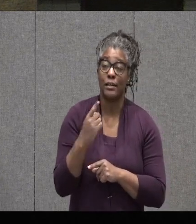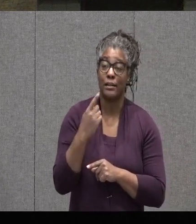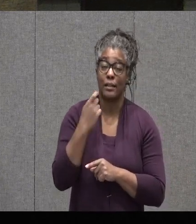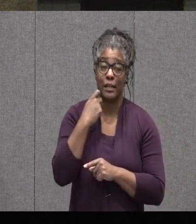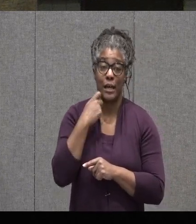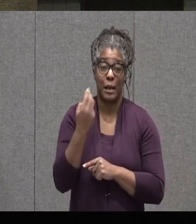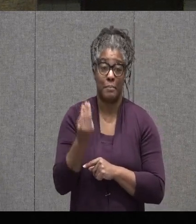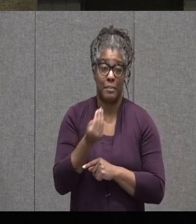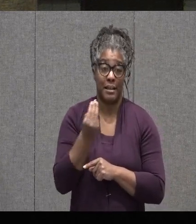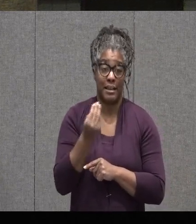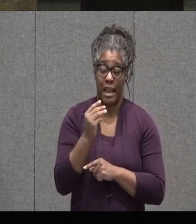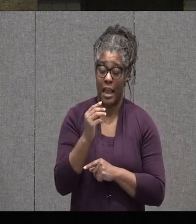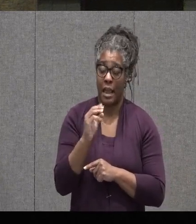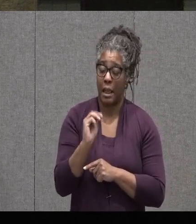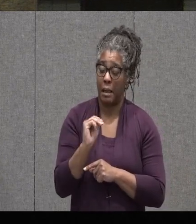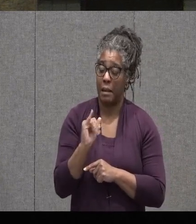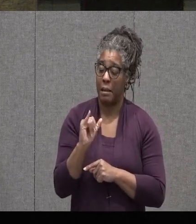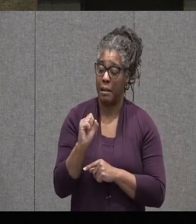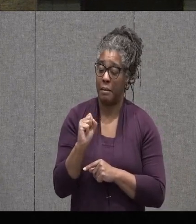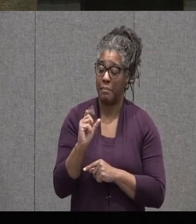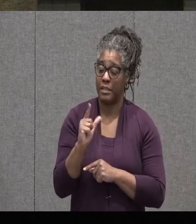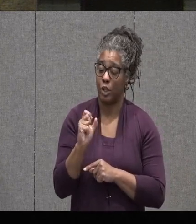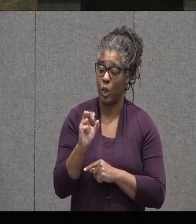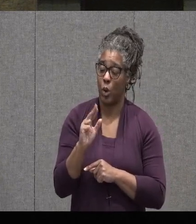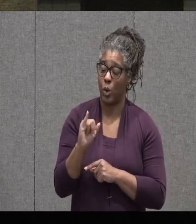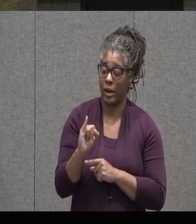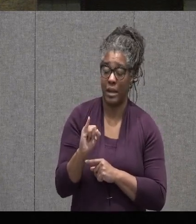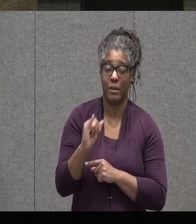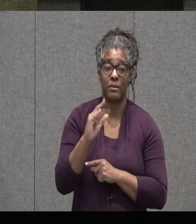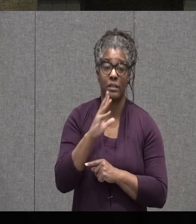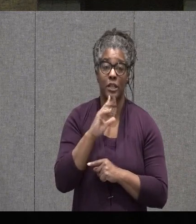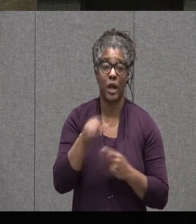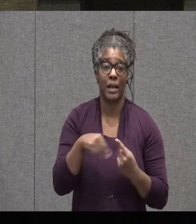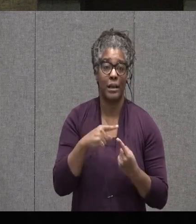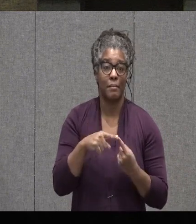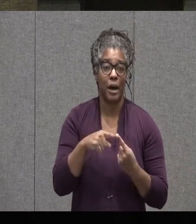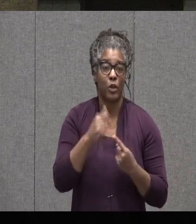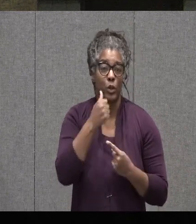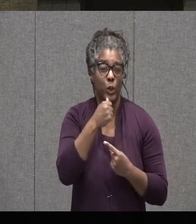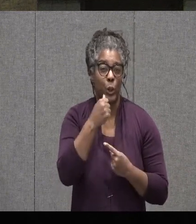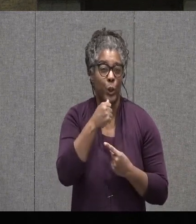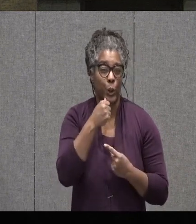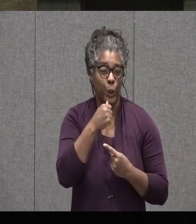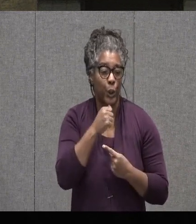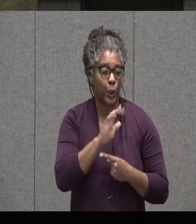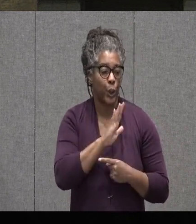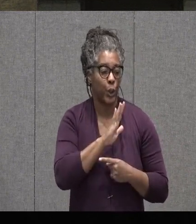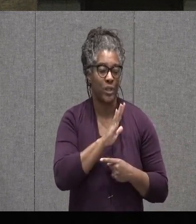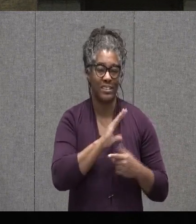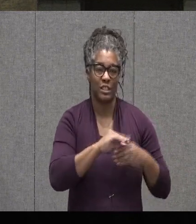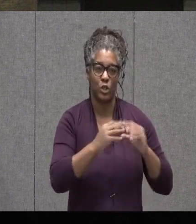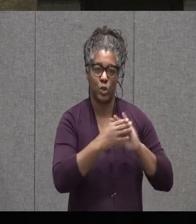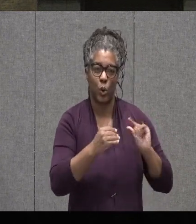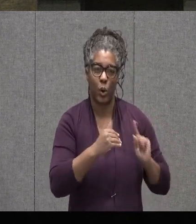where the little girl in the story earned money for doing chores. That's a type of income for kids.